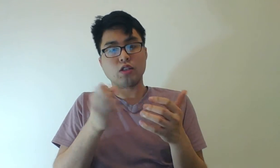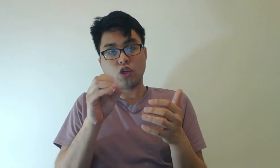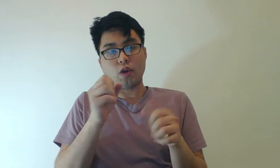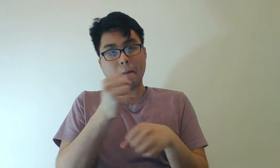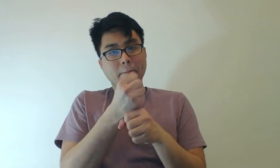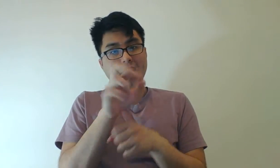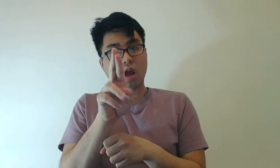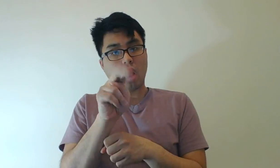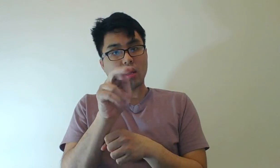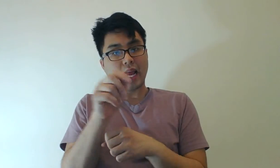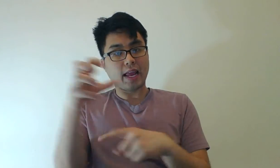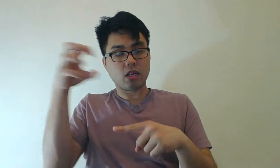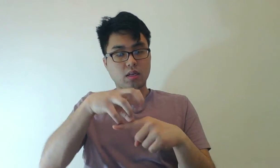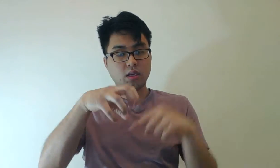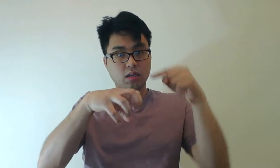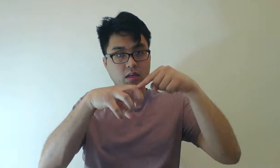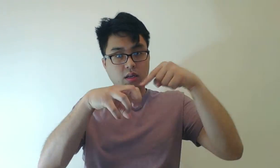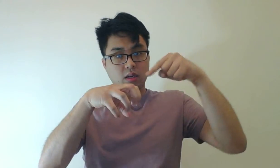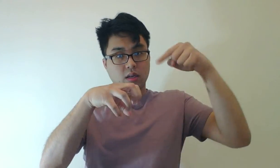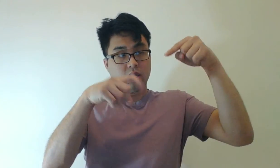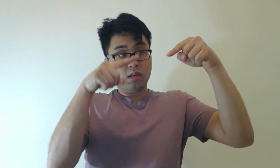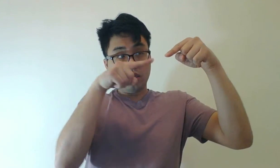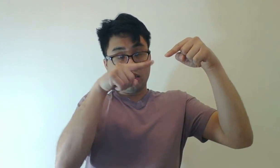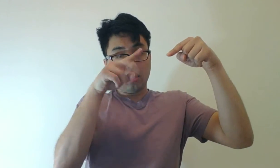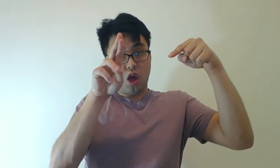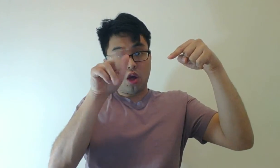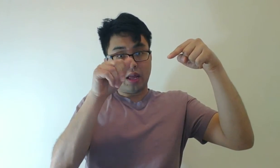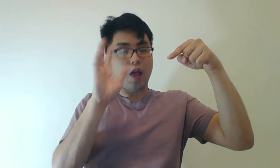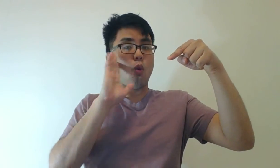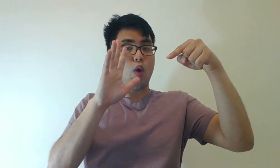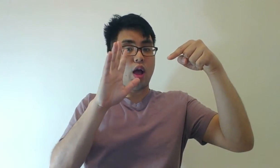so how? you make RNA from polymerase on DNA